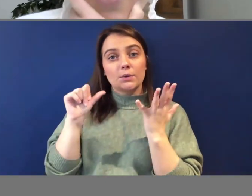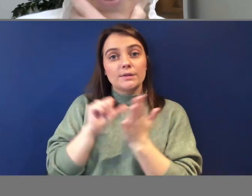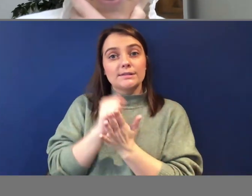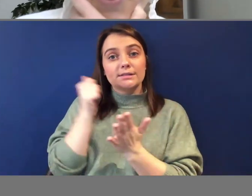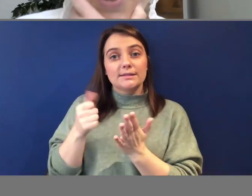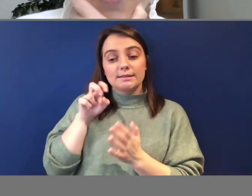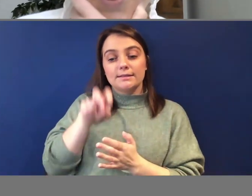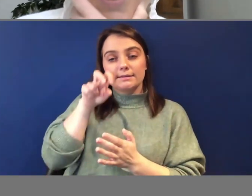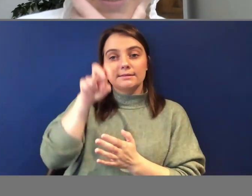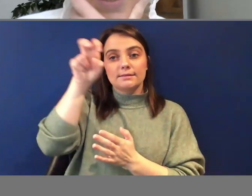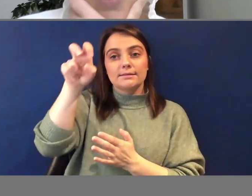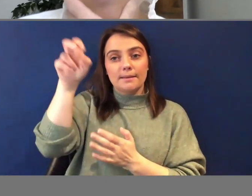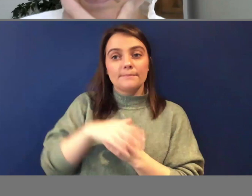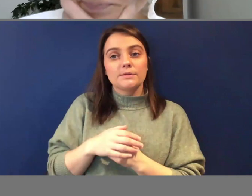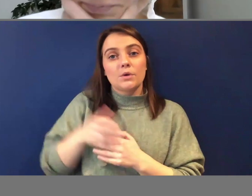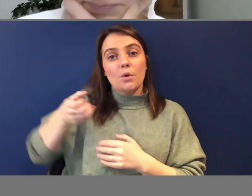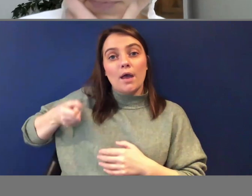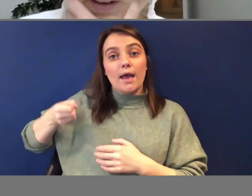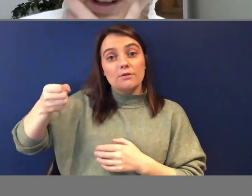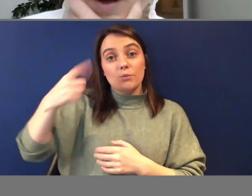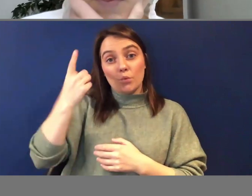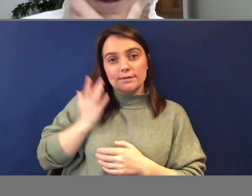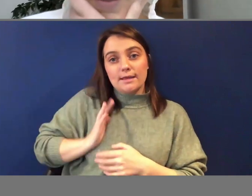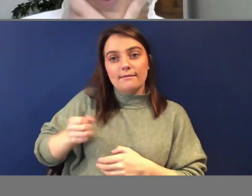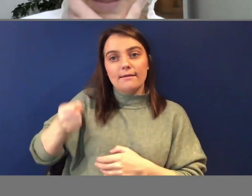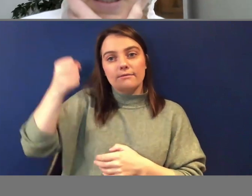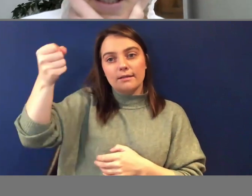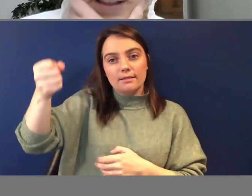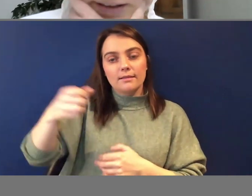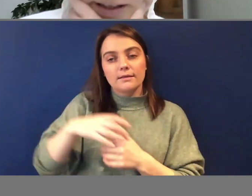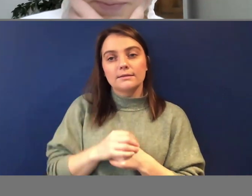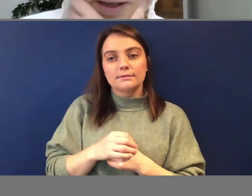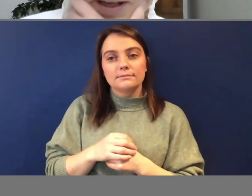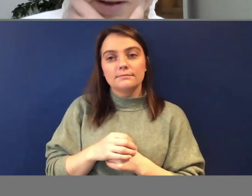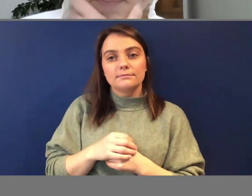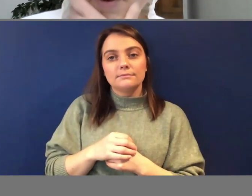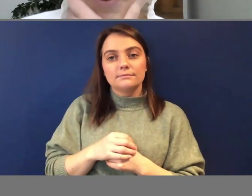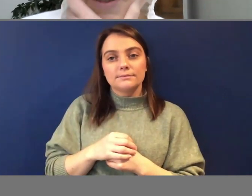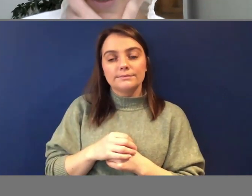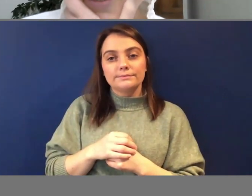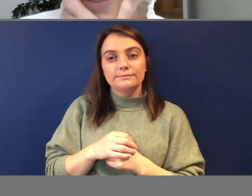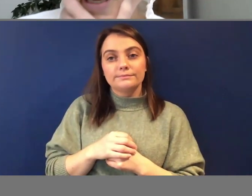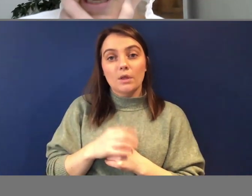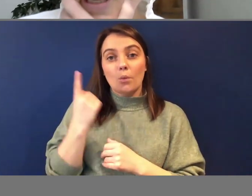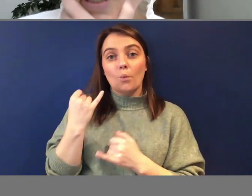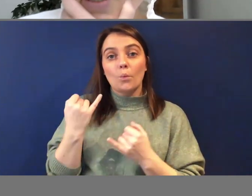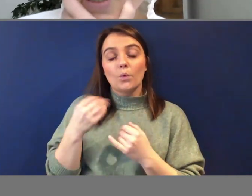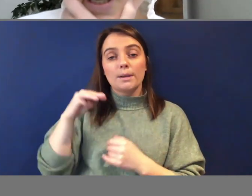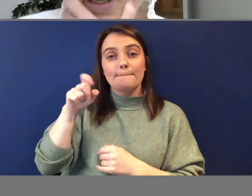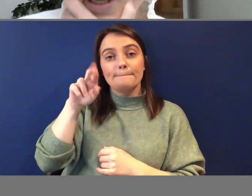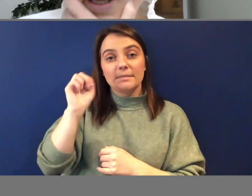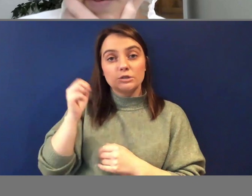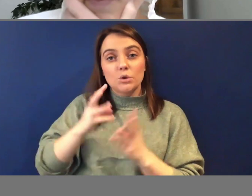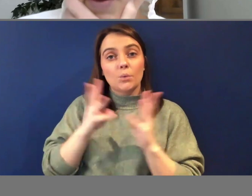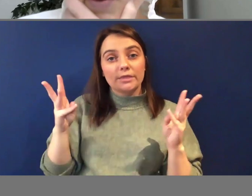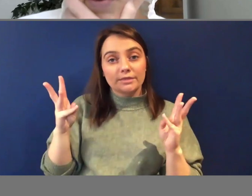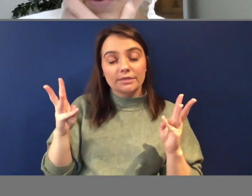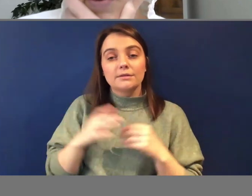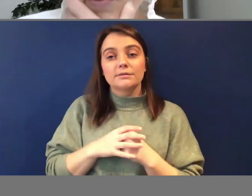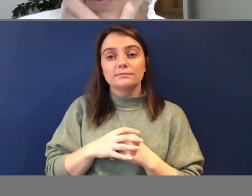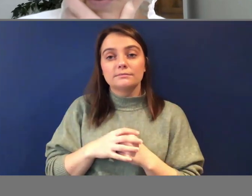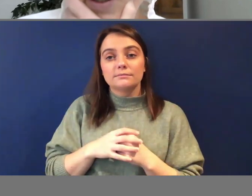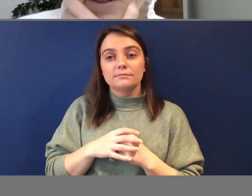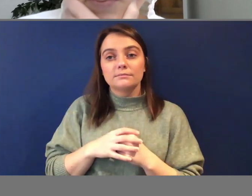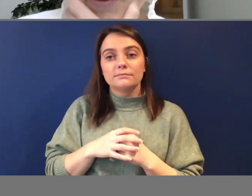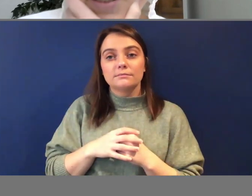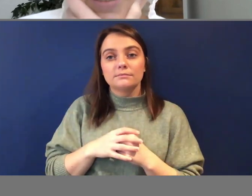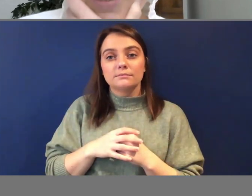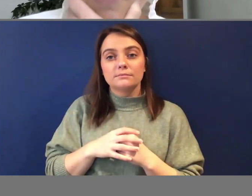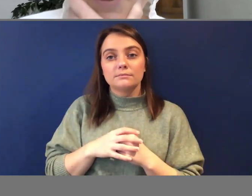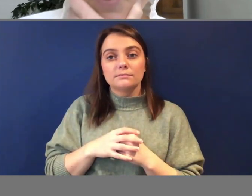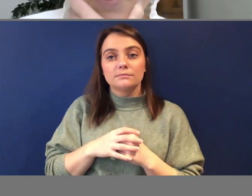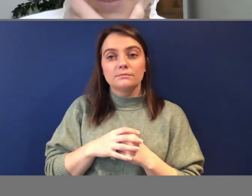handrail required to one side at that meter width and yeah so we've got the 16 mil over